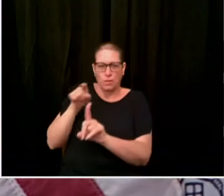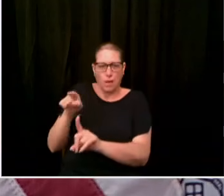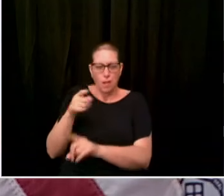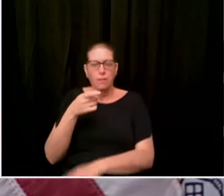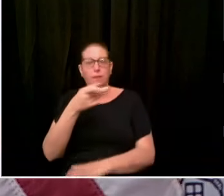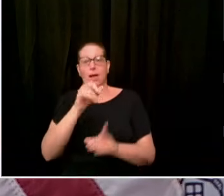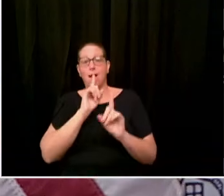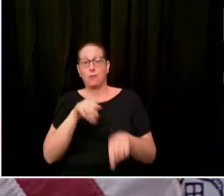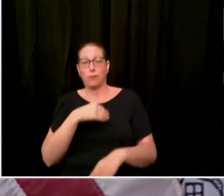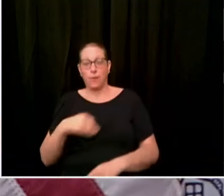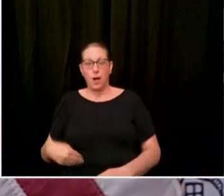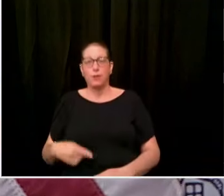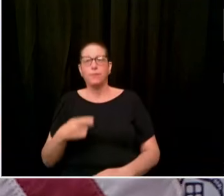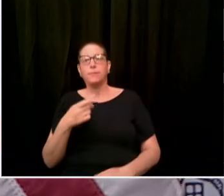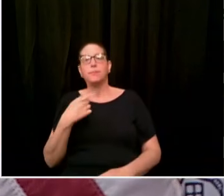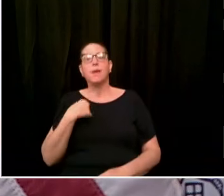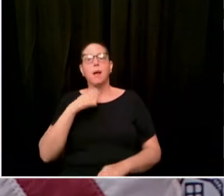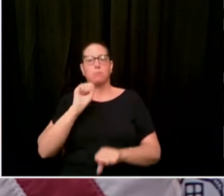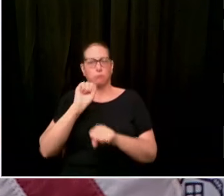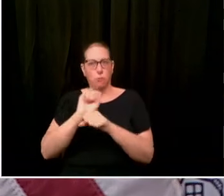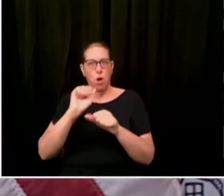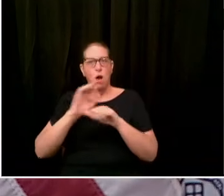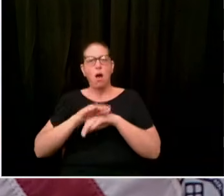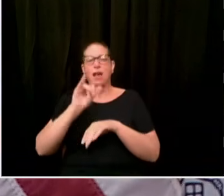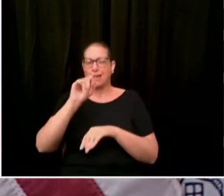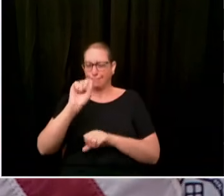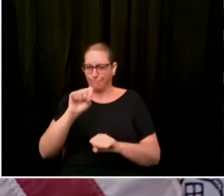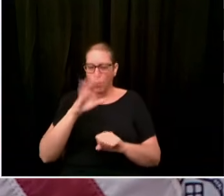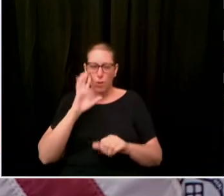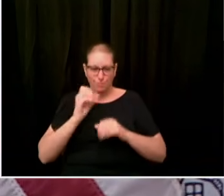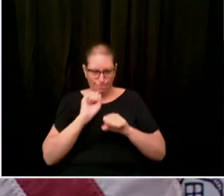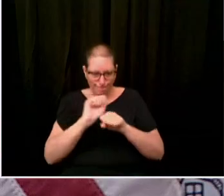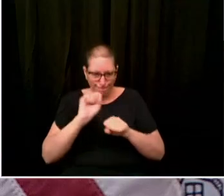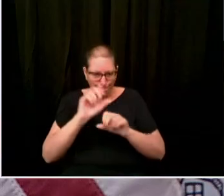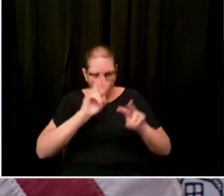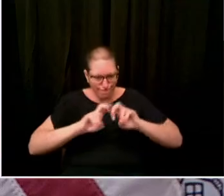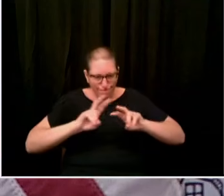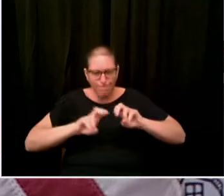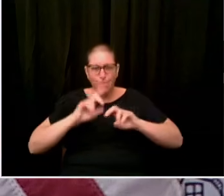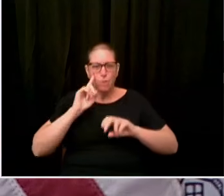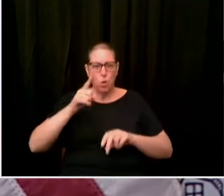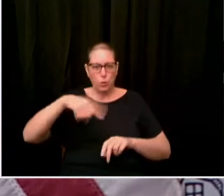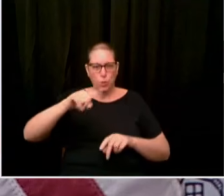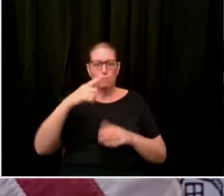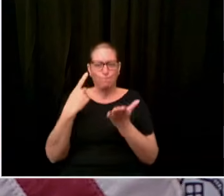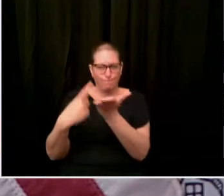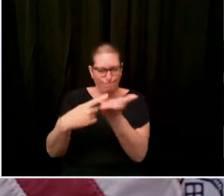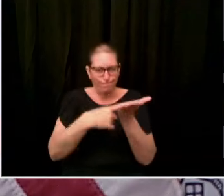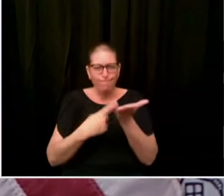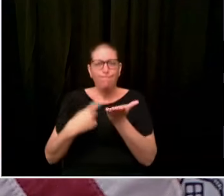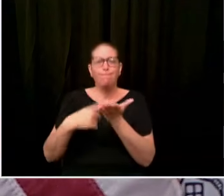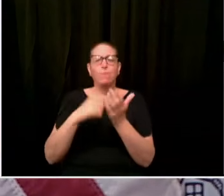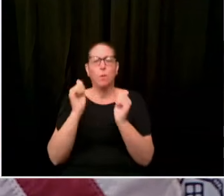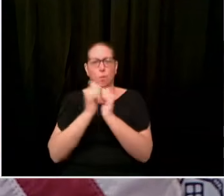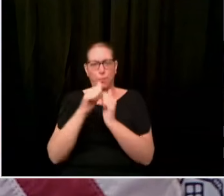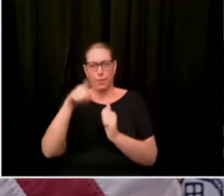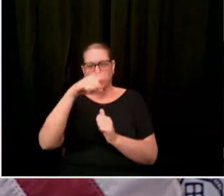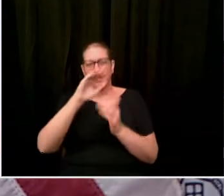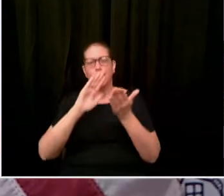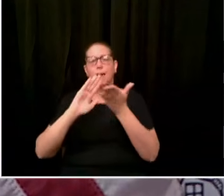WE'RE WORKING WITH THE COUNCIL. WE'RE IN CONSTANT DIALOGUE WITH THEM. WE WANT TO PROTECT PEOPLE. WE WANT TO KEEP